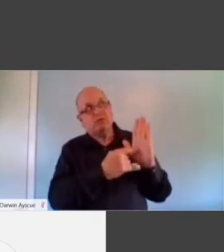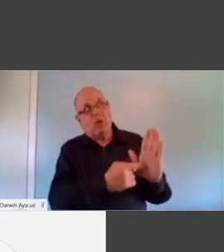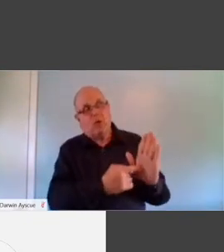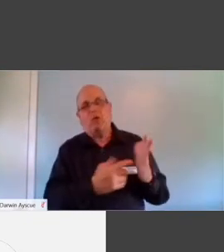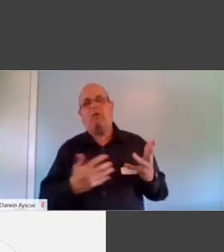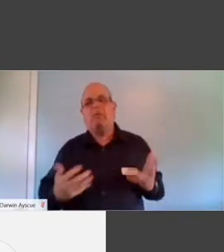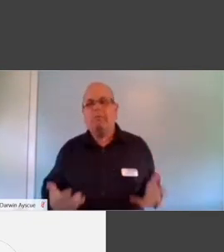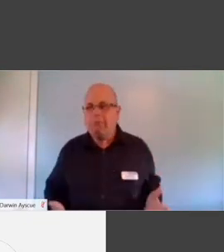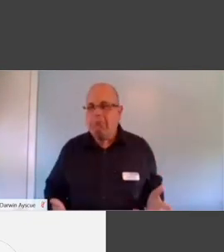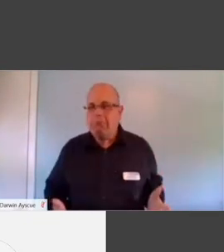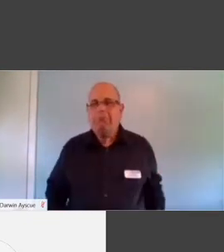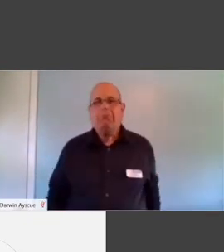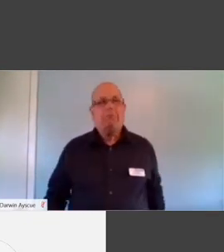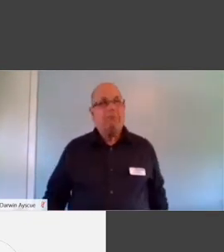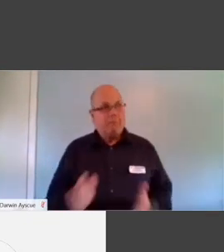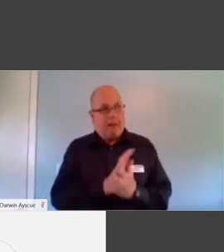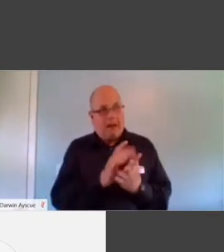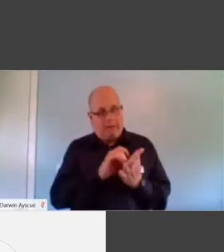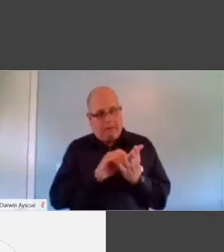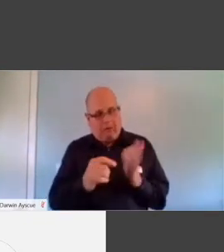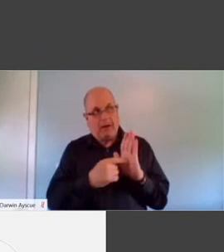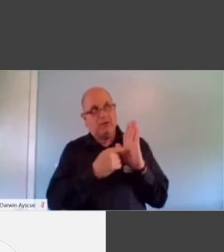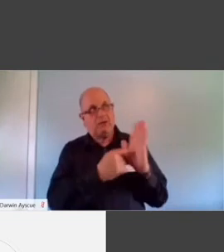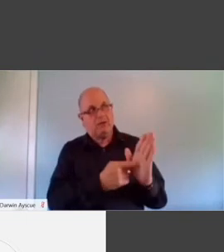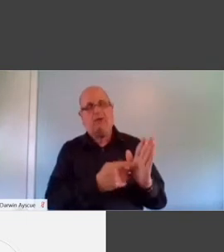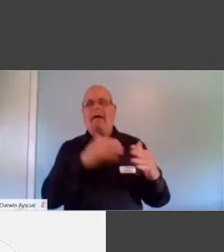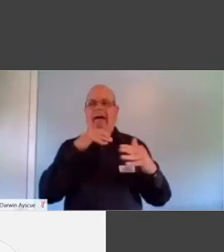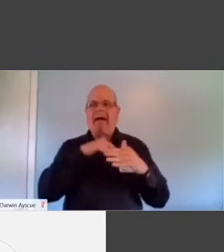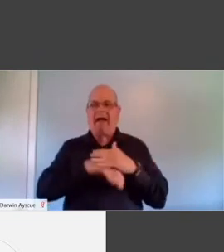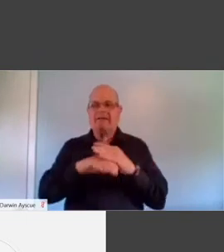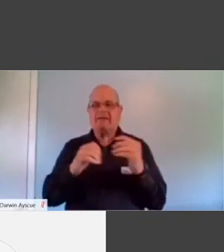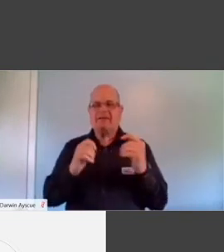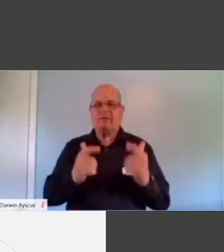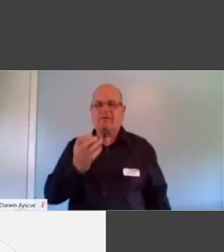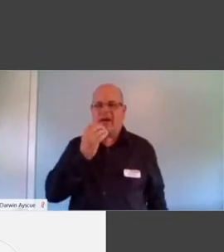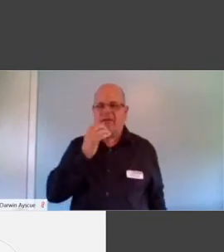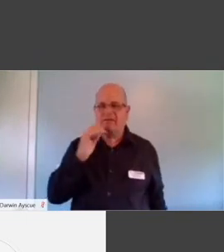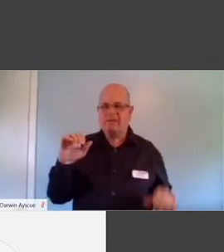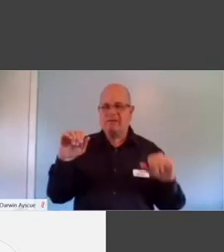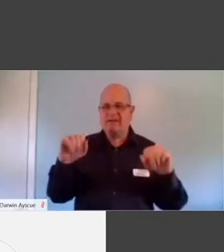so that you can still have access to fast food services.